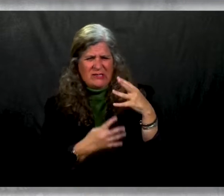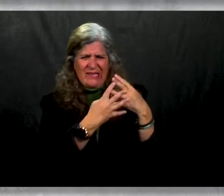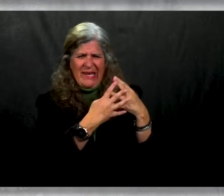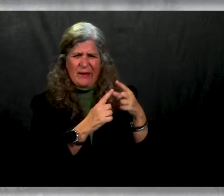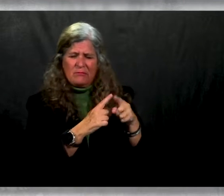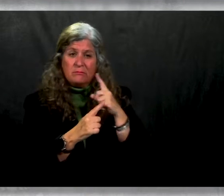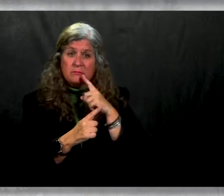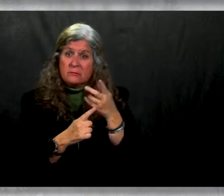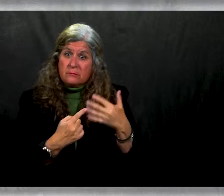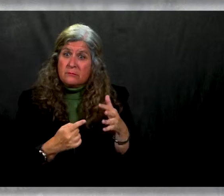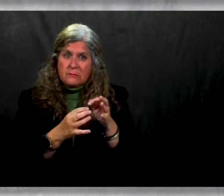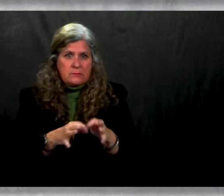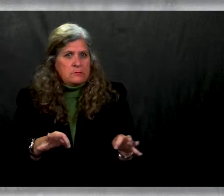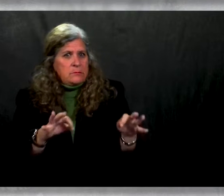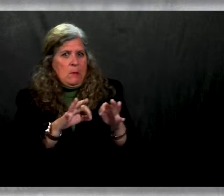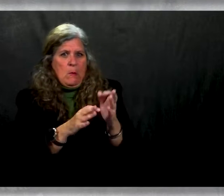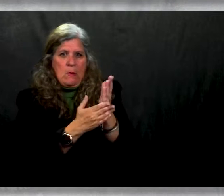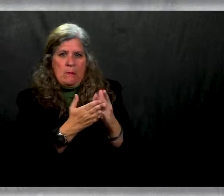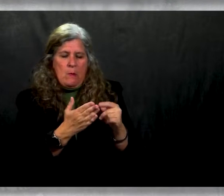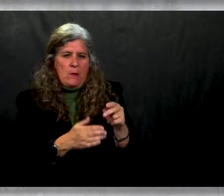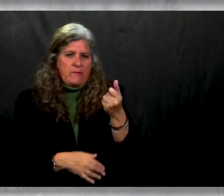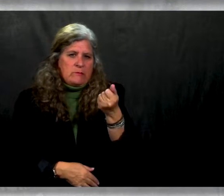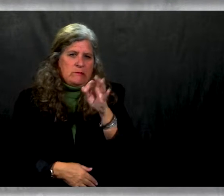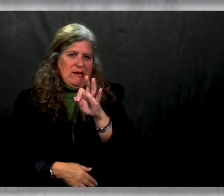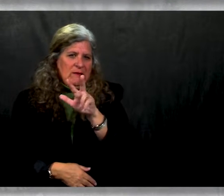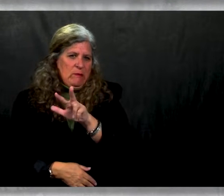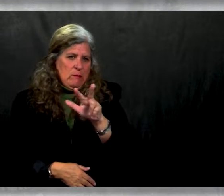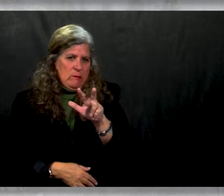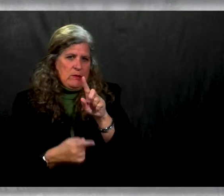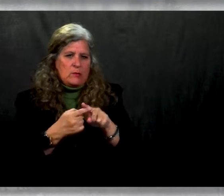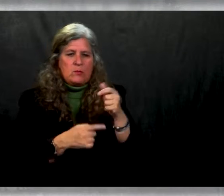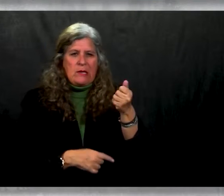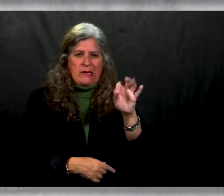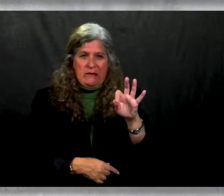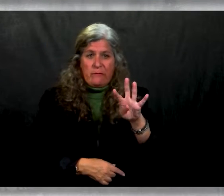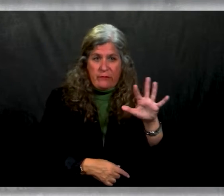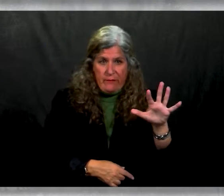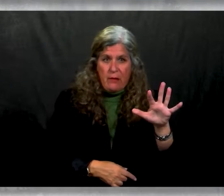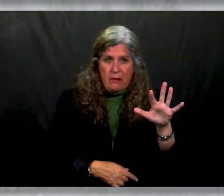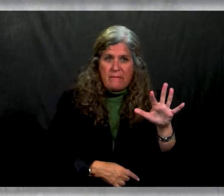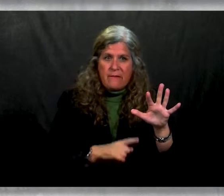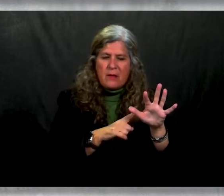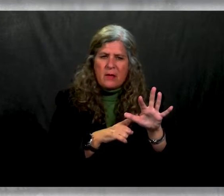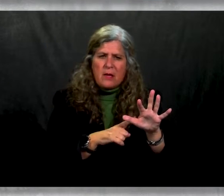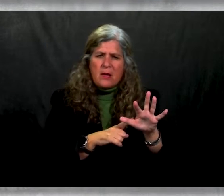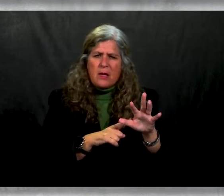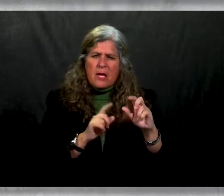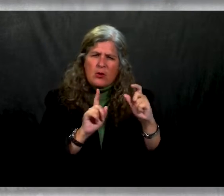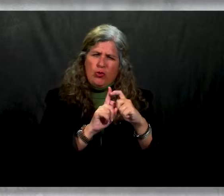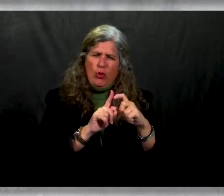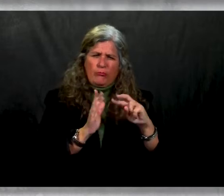in the Nazi regime between 1933 and 1945, and the term refers to "a camp in which people are detained